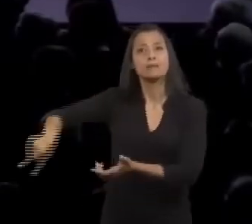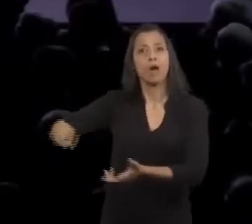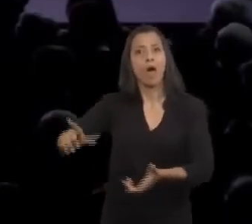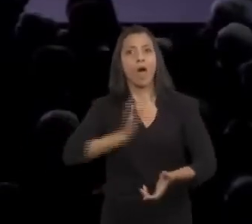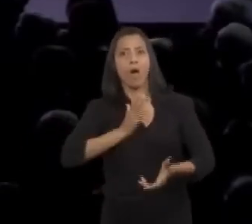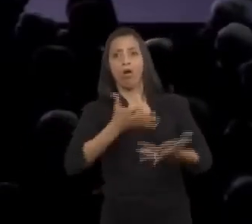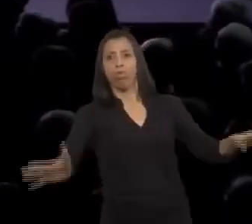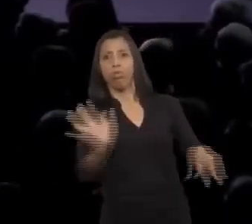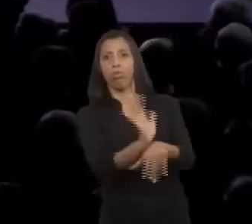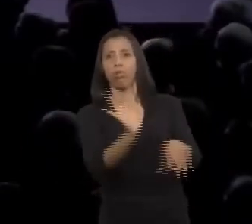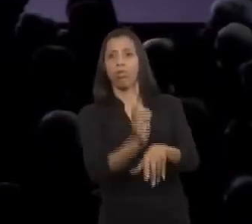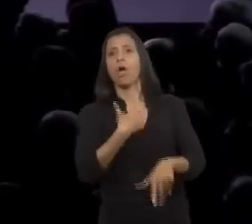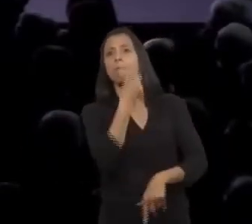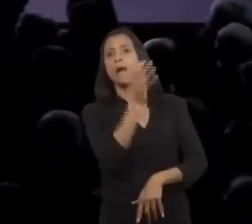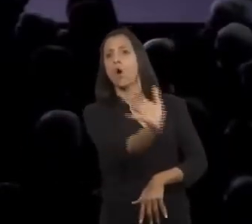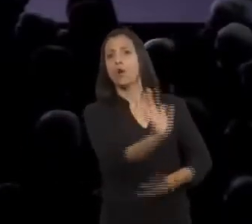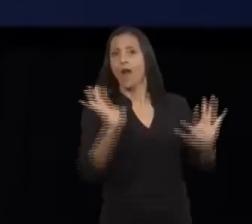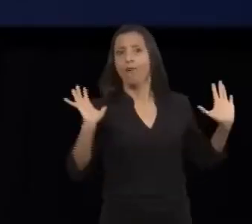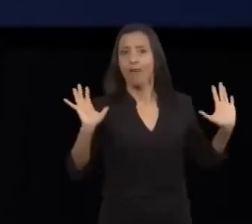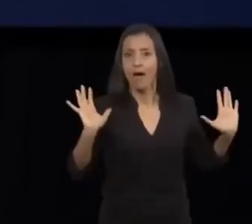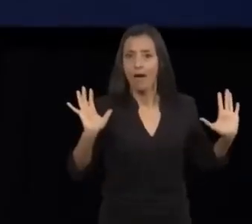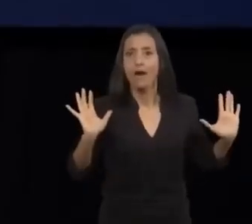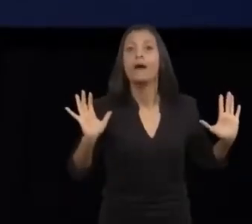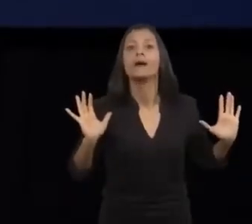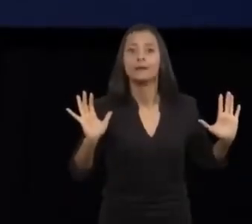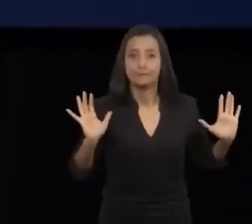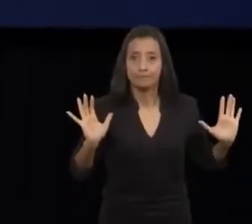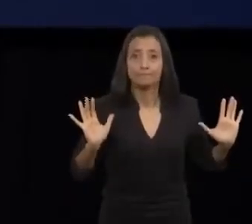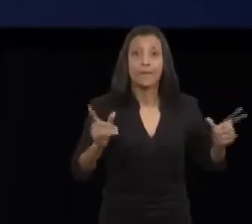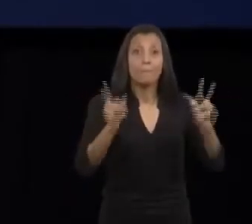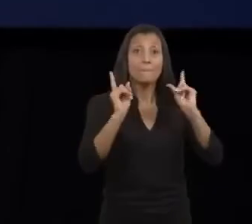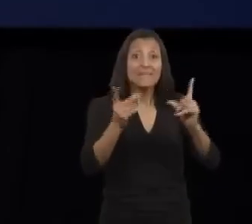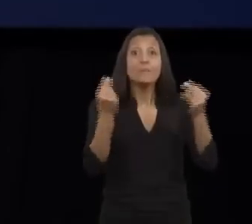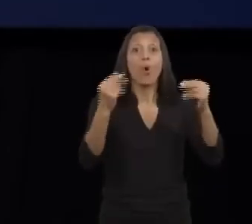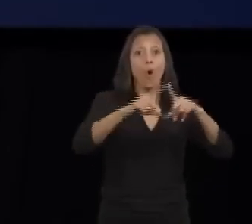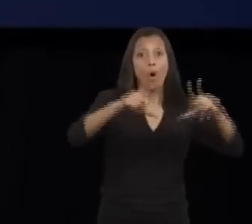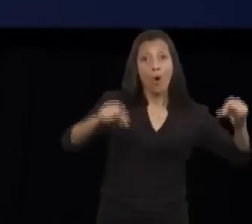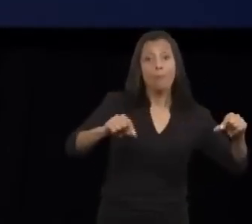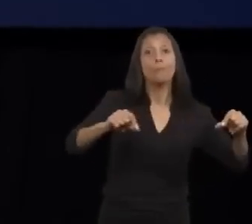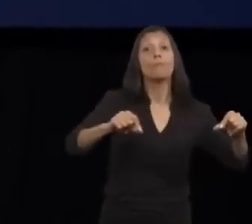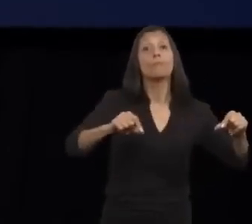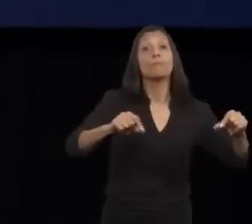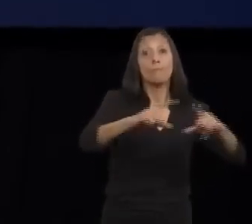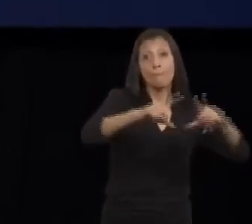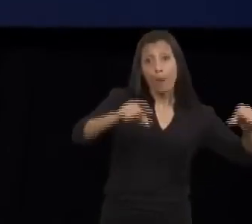They did not fully renew the LECAPS. We,